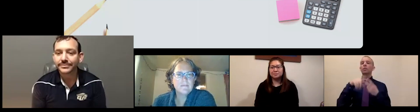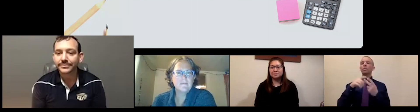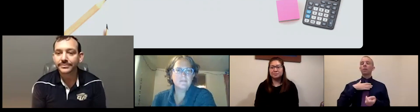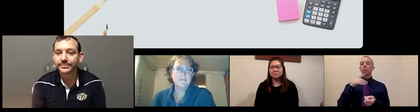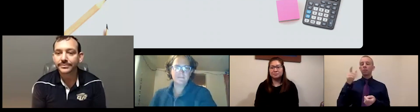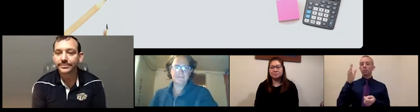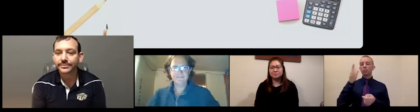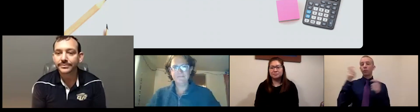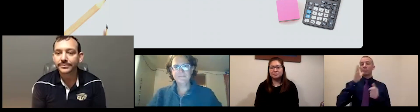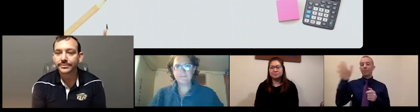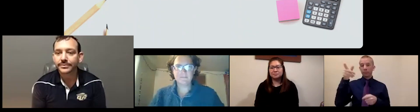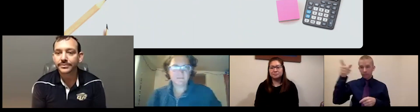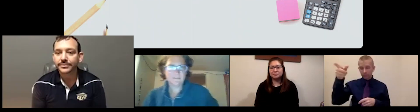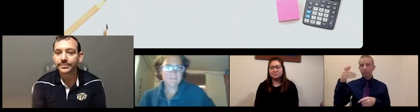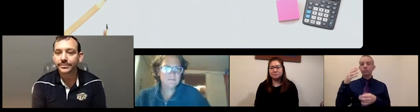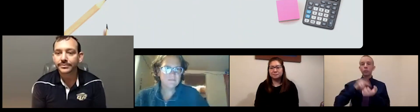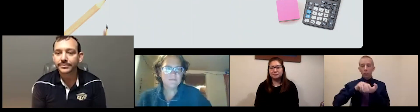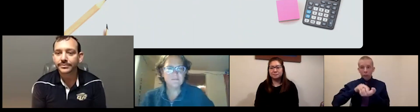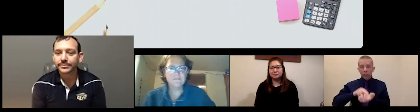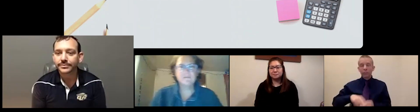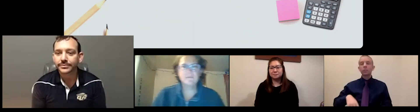My great grandmother was a nurse.